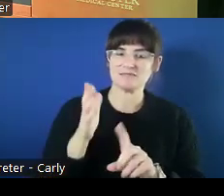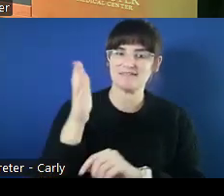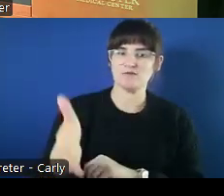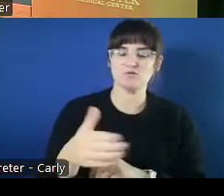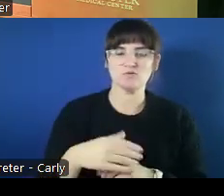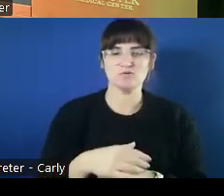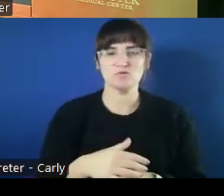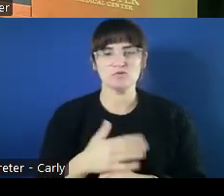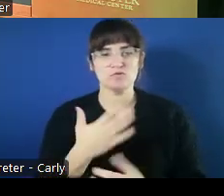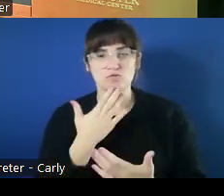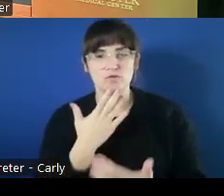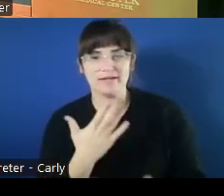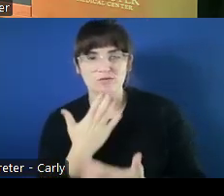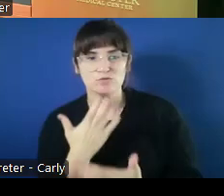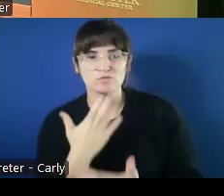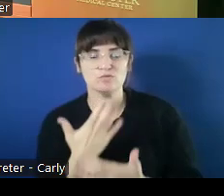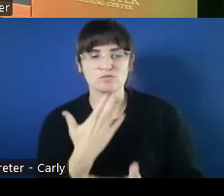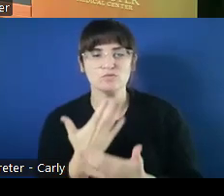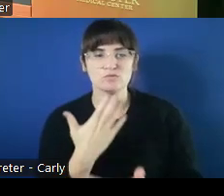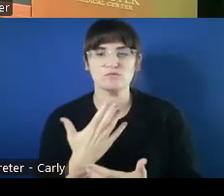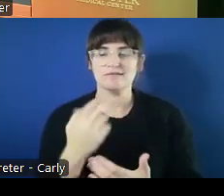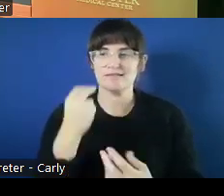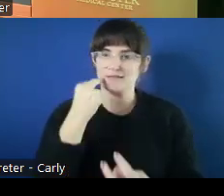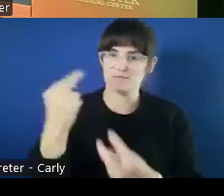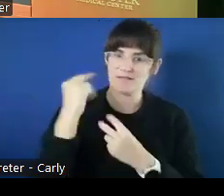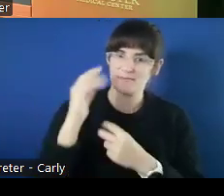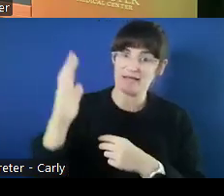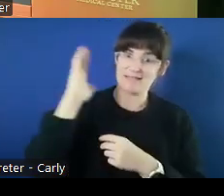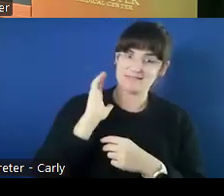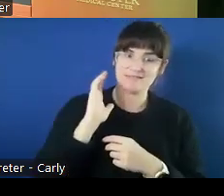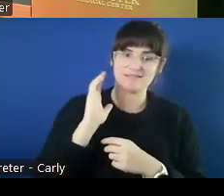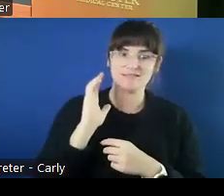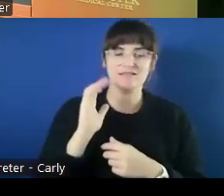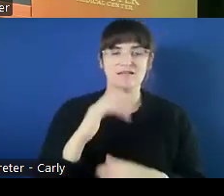gratitude which is more positive thinking about the past uh and emotional vitality which is kind